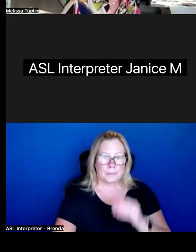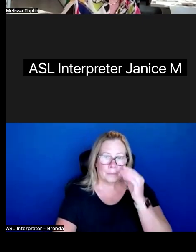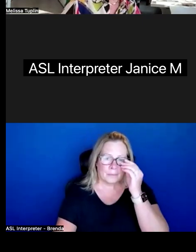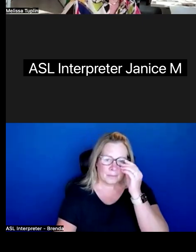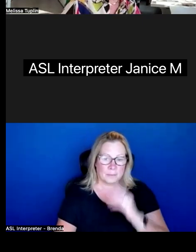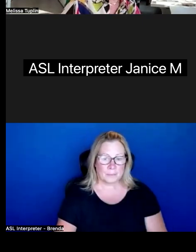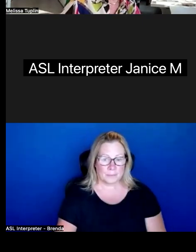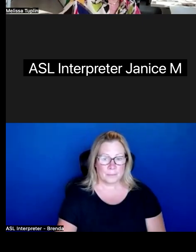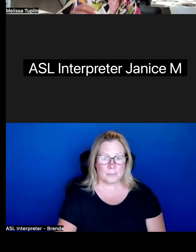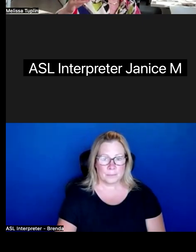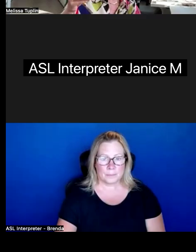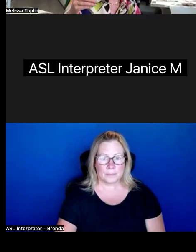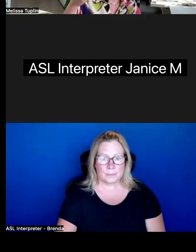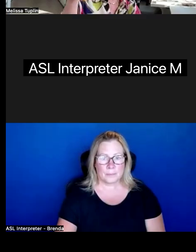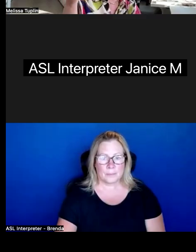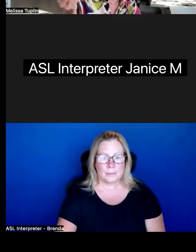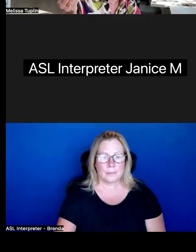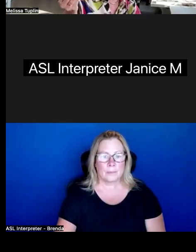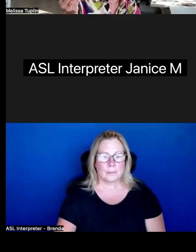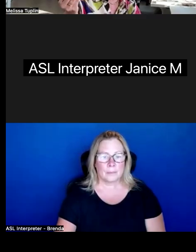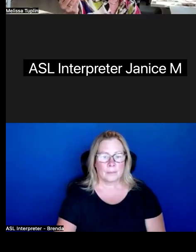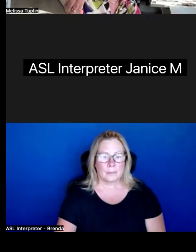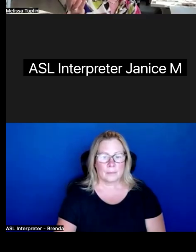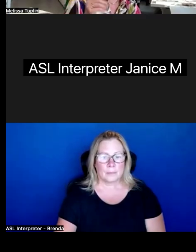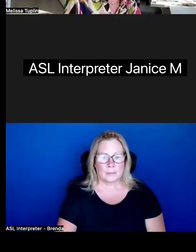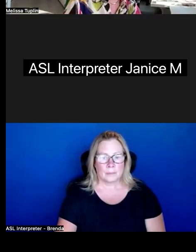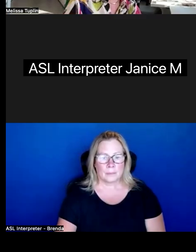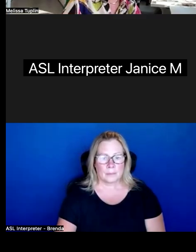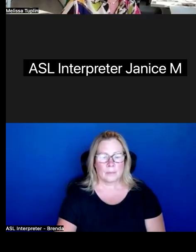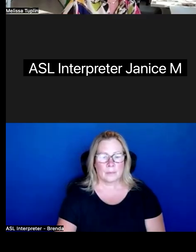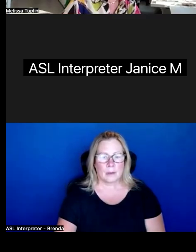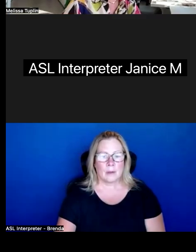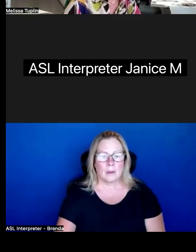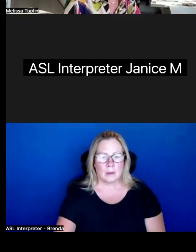plans and aspirations looking ahead on a shorter term and can make funding requests